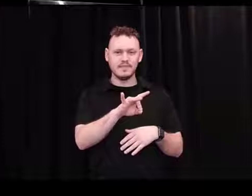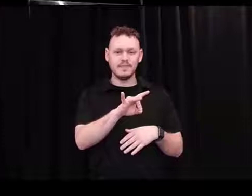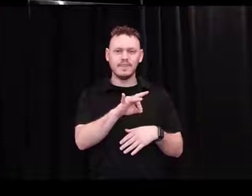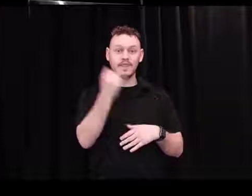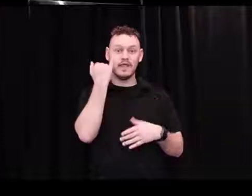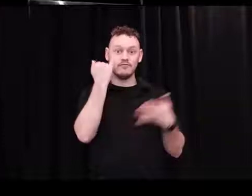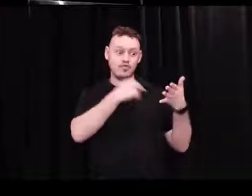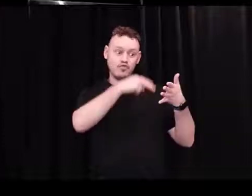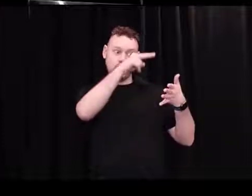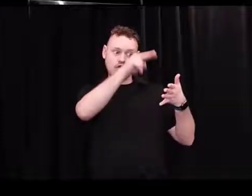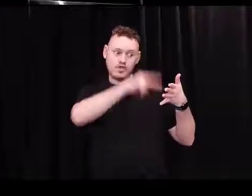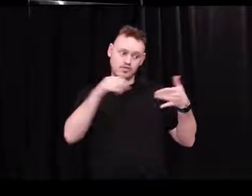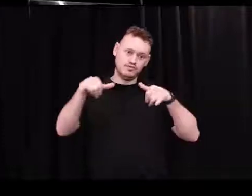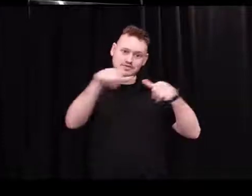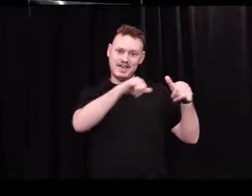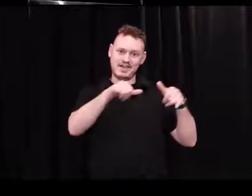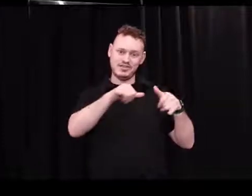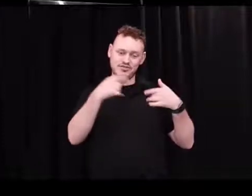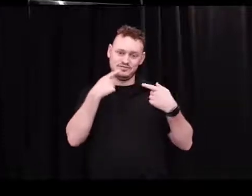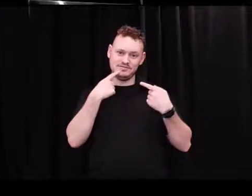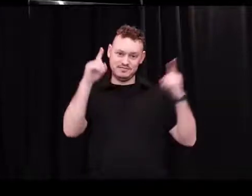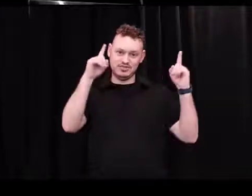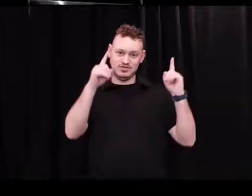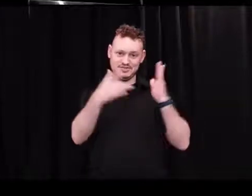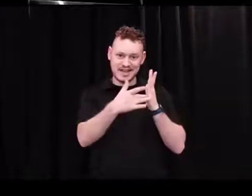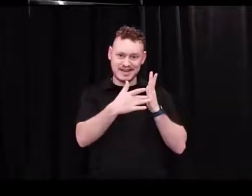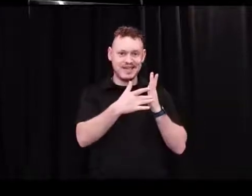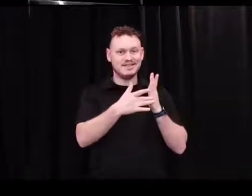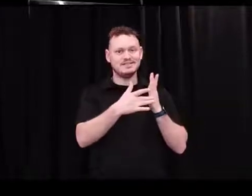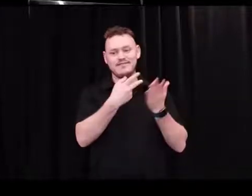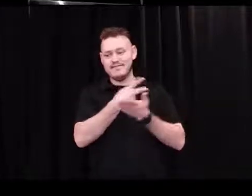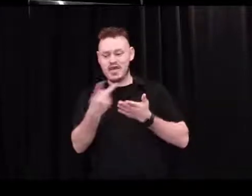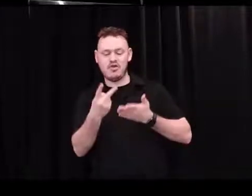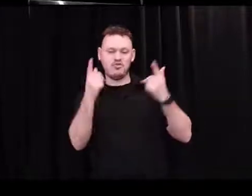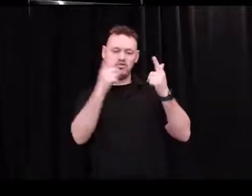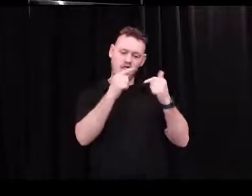through the standard sufficient techniques and failures, and all that sort of stuff. And do not